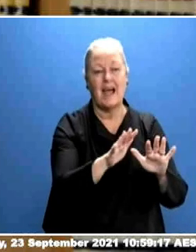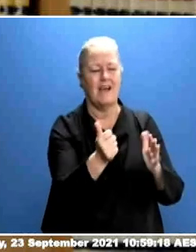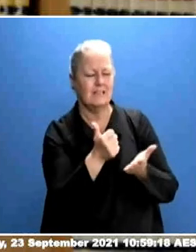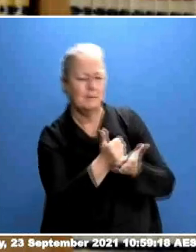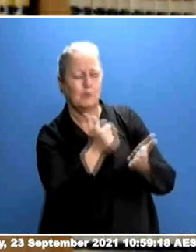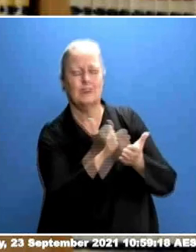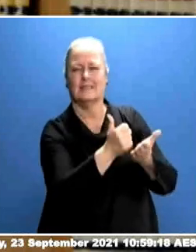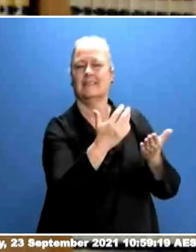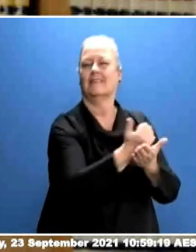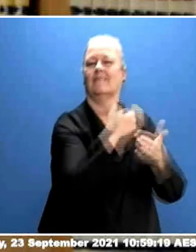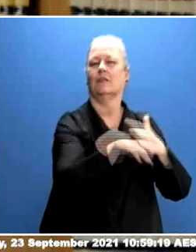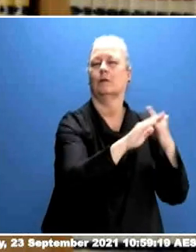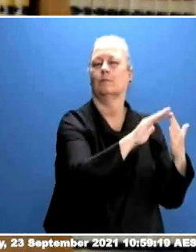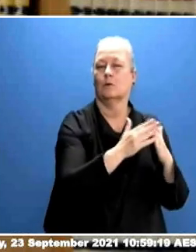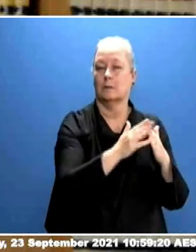But there are a number of children who at the moment